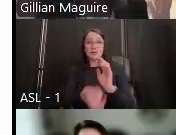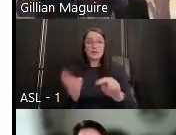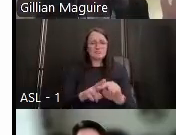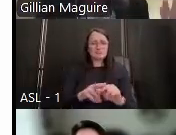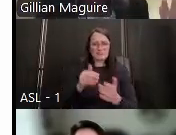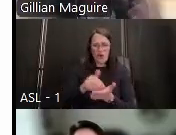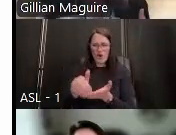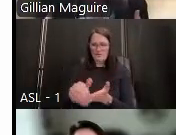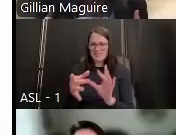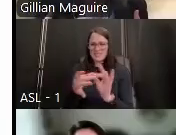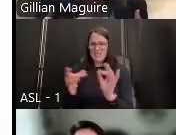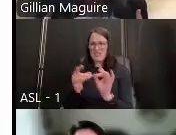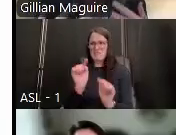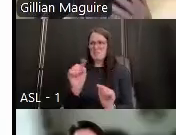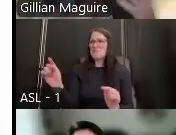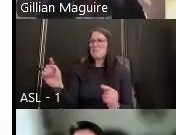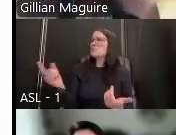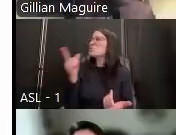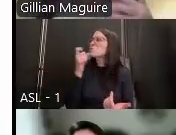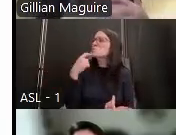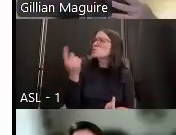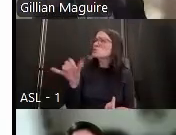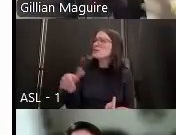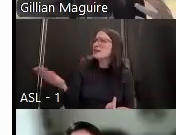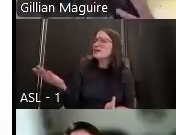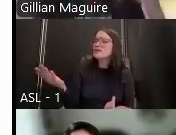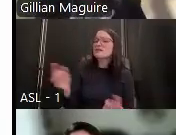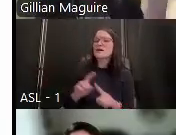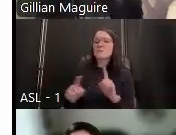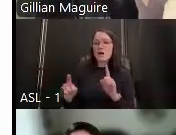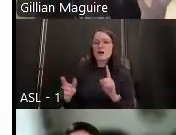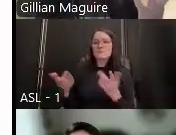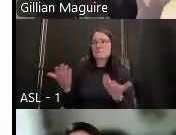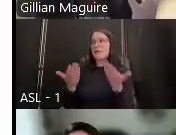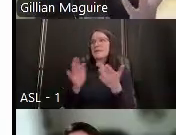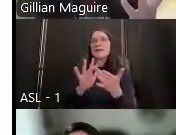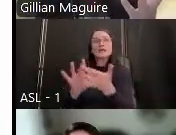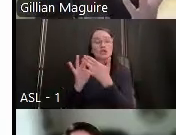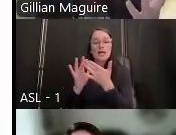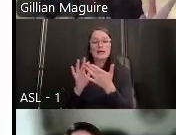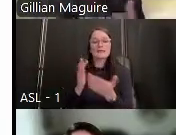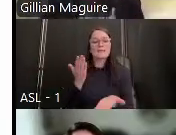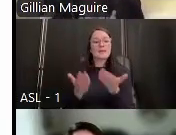sure where they're getting it because I'm not telling them, but they're hearing it through the ether. They may be hearing it through the supported employees themselves. It's possible